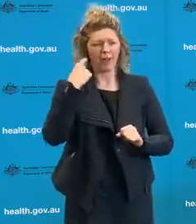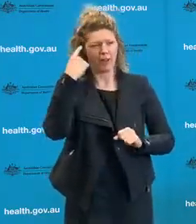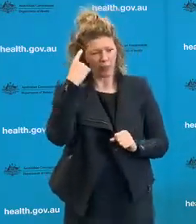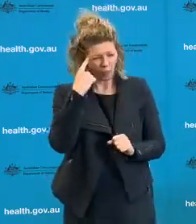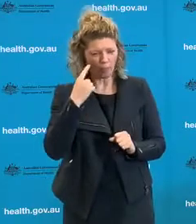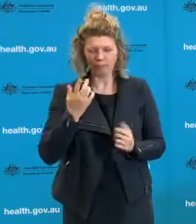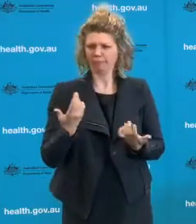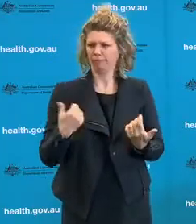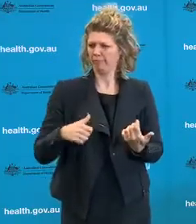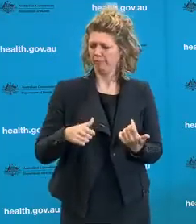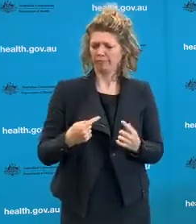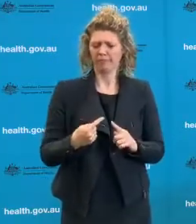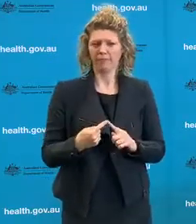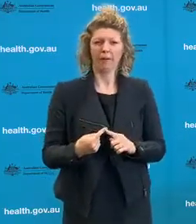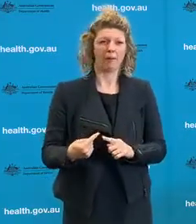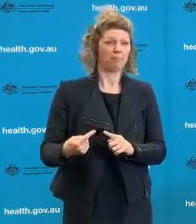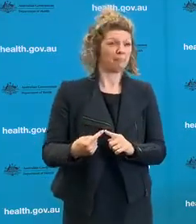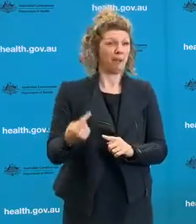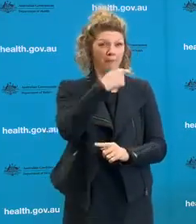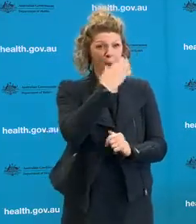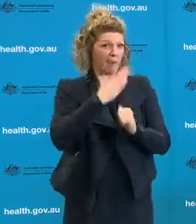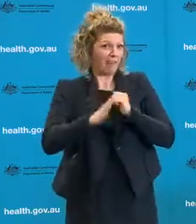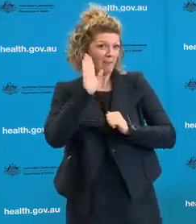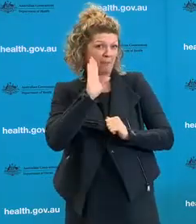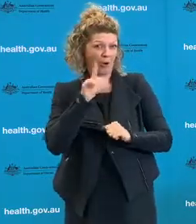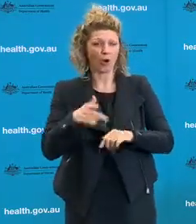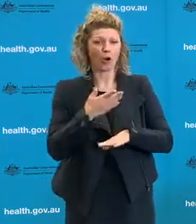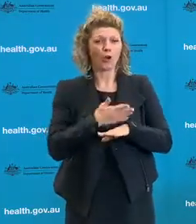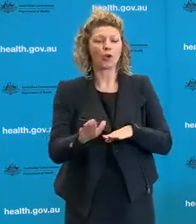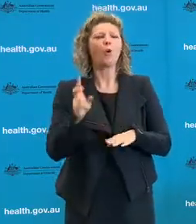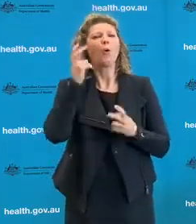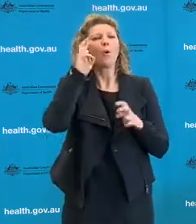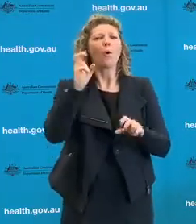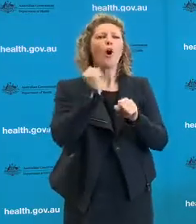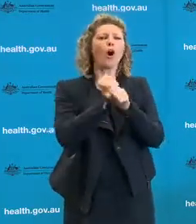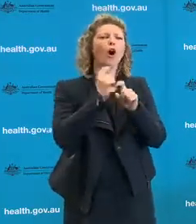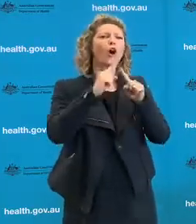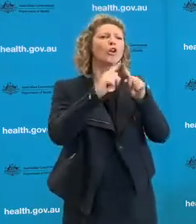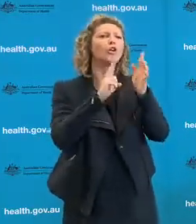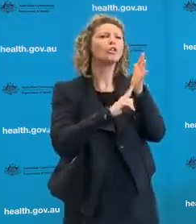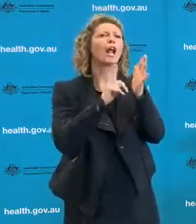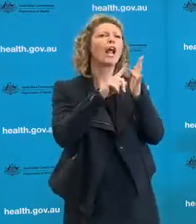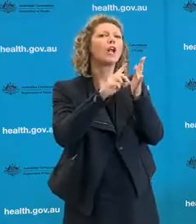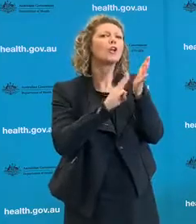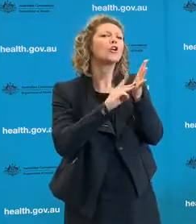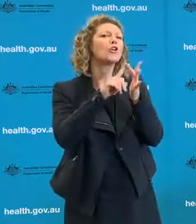used in the early part of the 21st century, it's a new technology called genomics, where we're actually able to map the